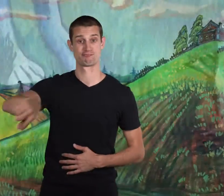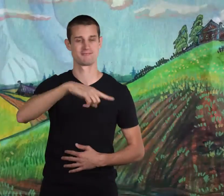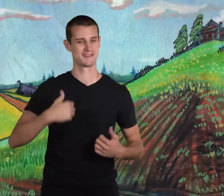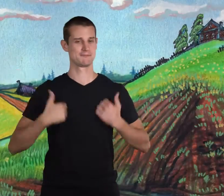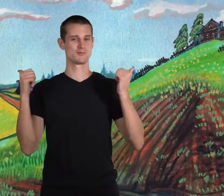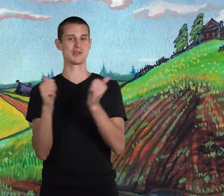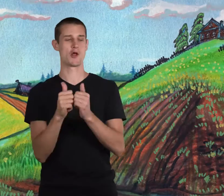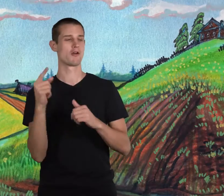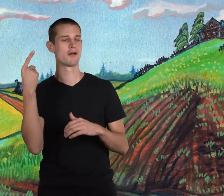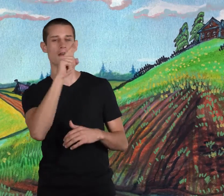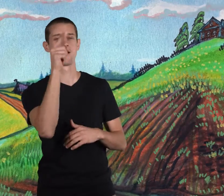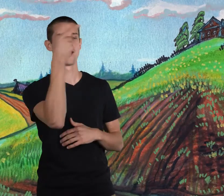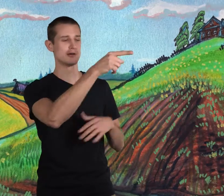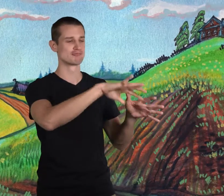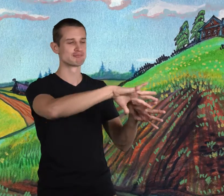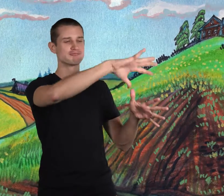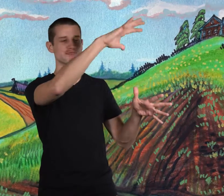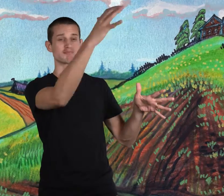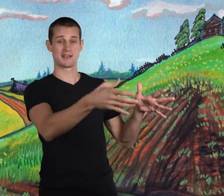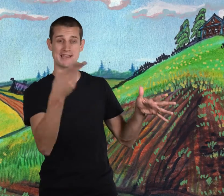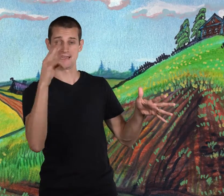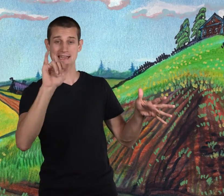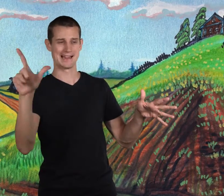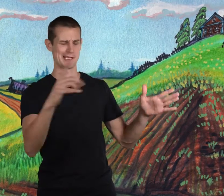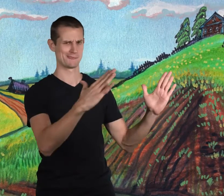They lived together atop a big crooked hill,